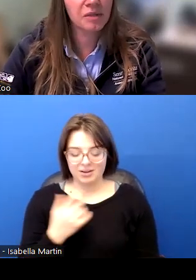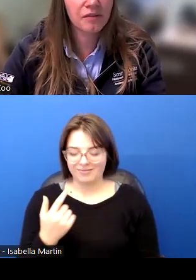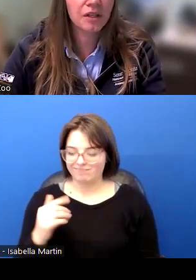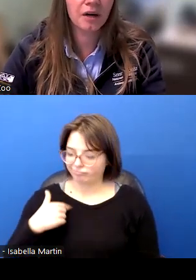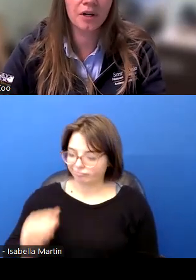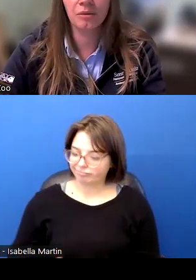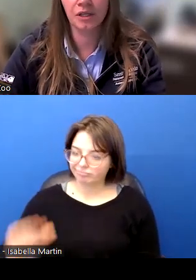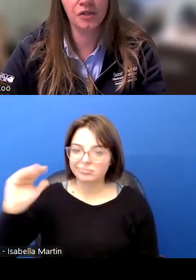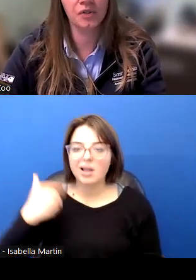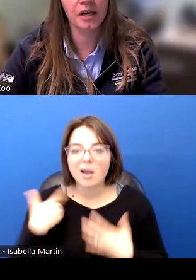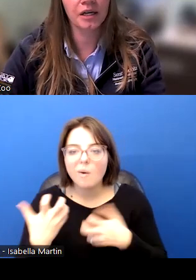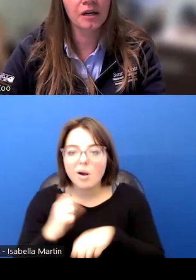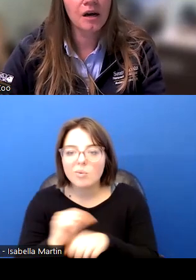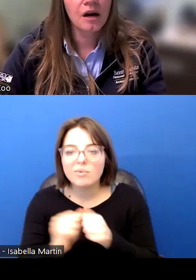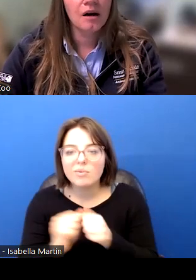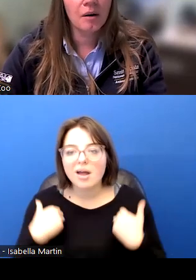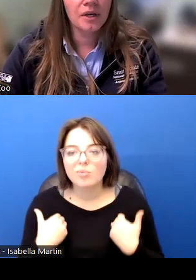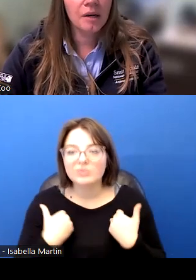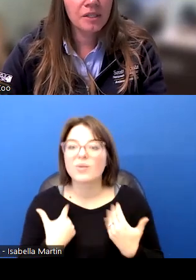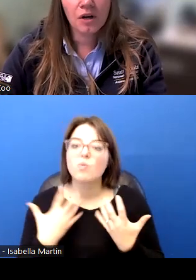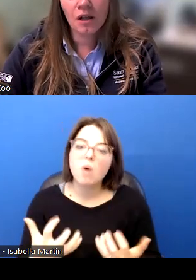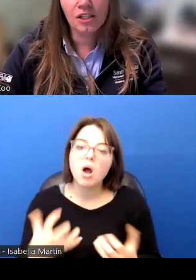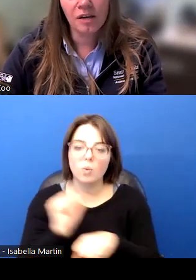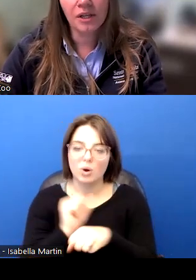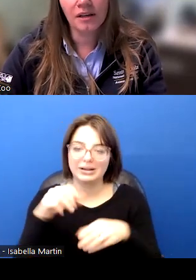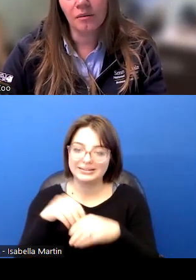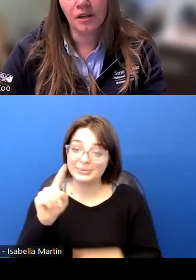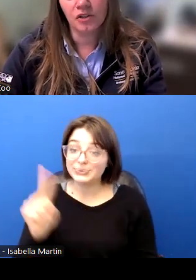specifically I wanted to be in a zoo setting and up until college I had planned on being